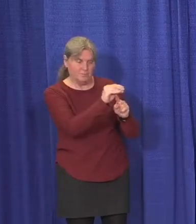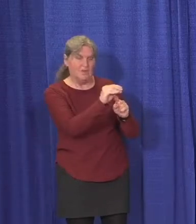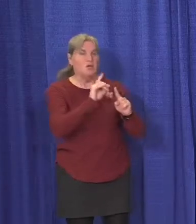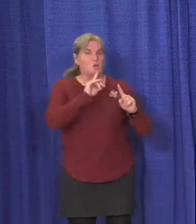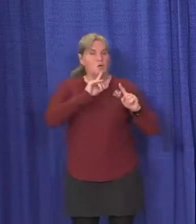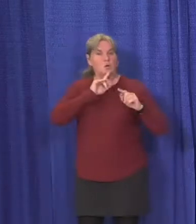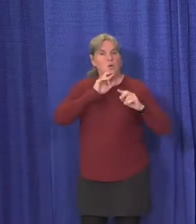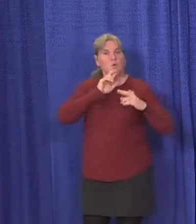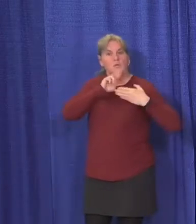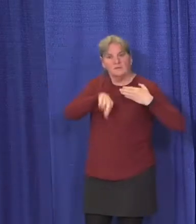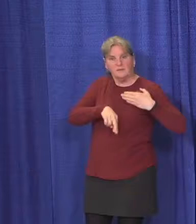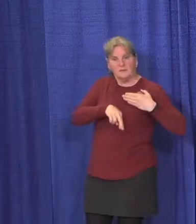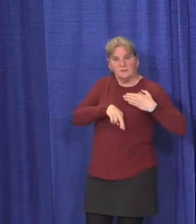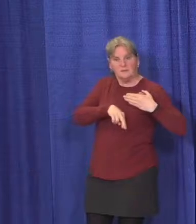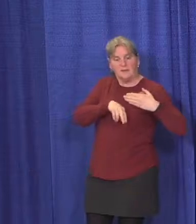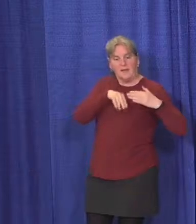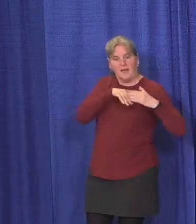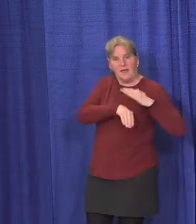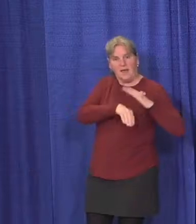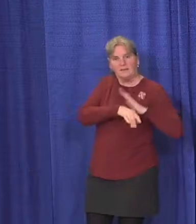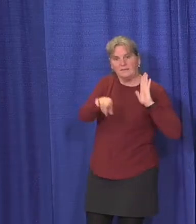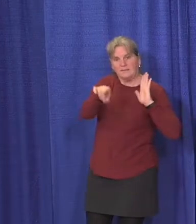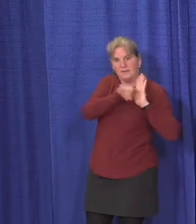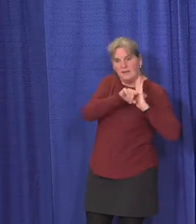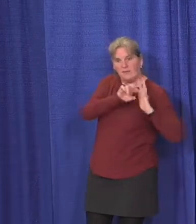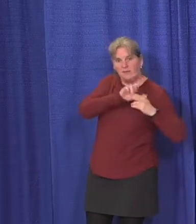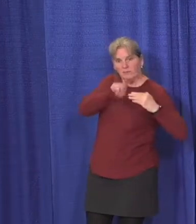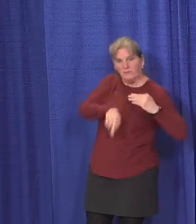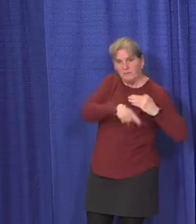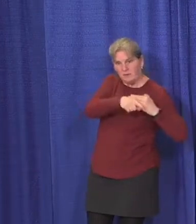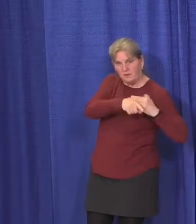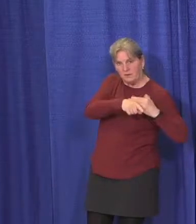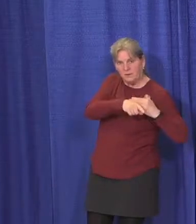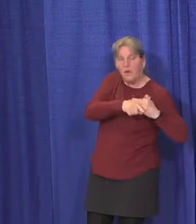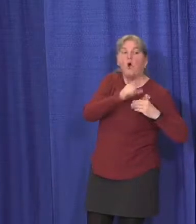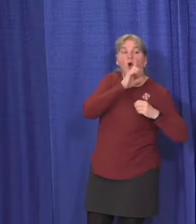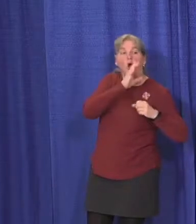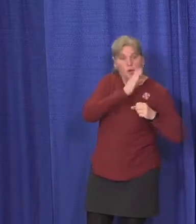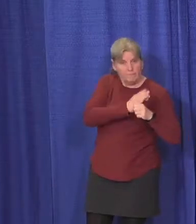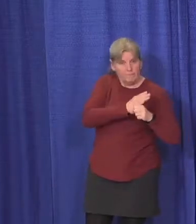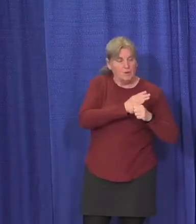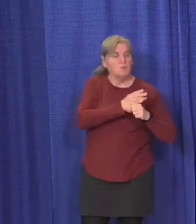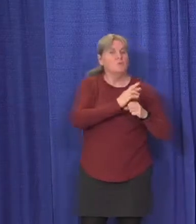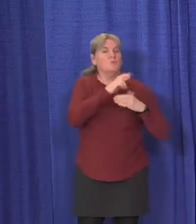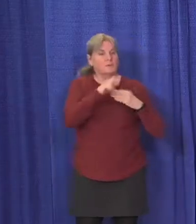and birth date. Individuals can access their negative test result or receive